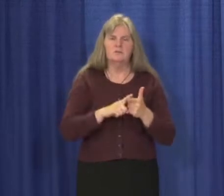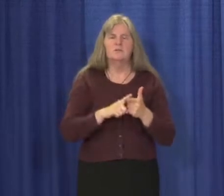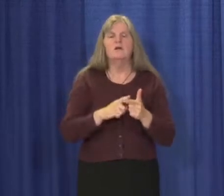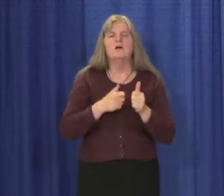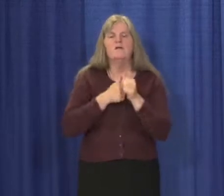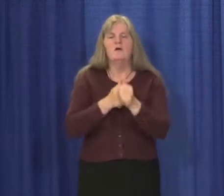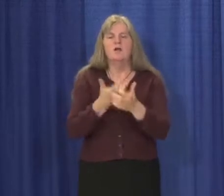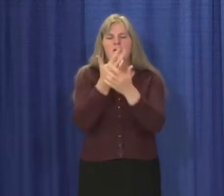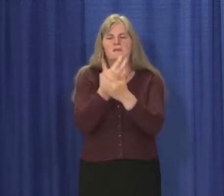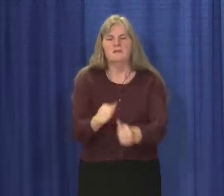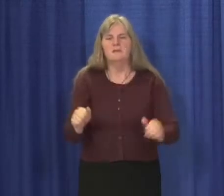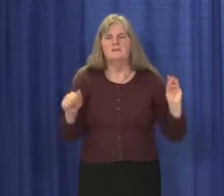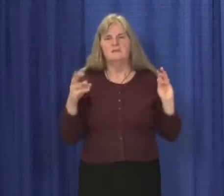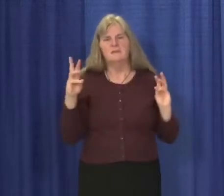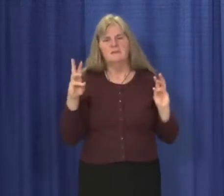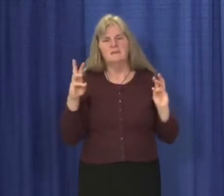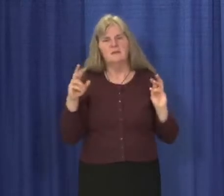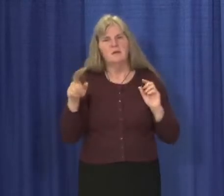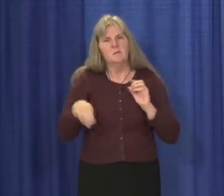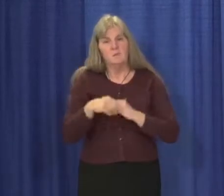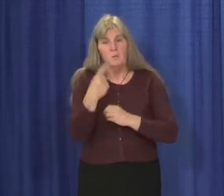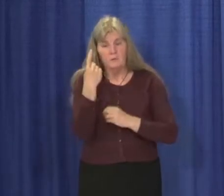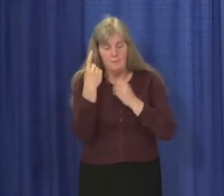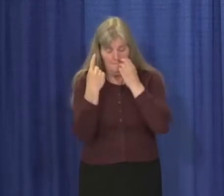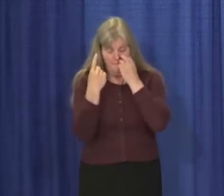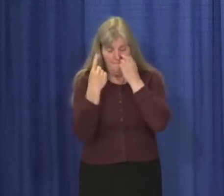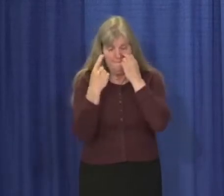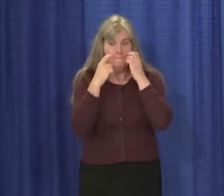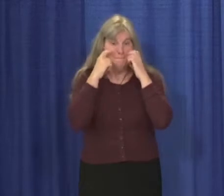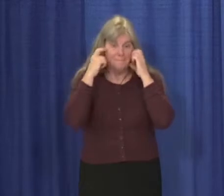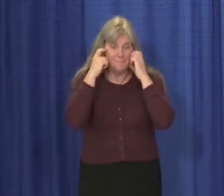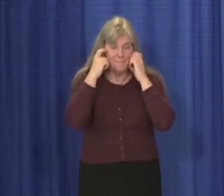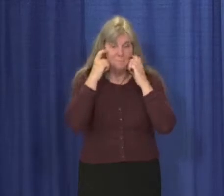six and masking and self